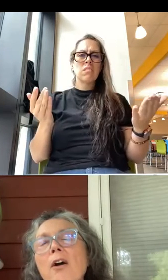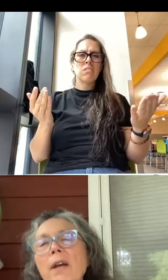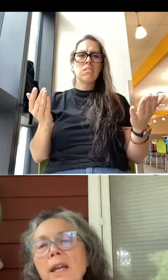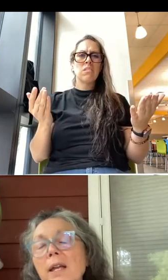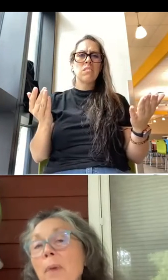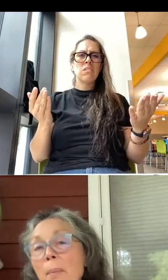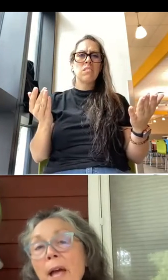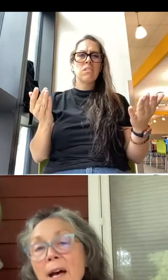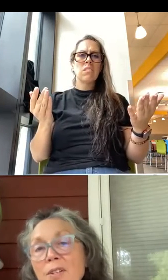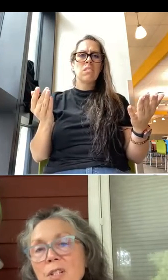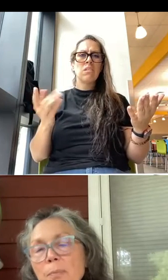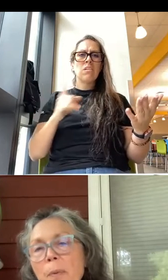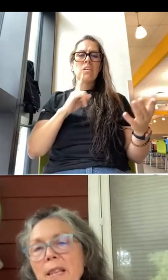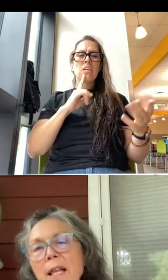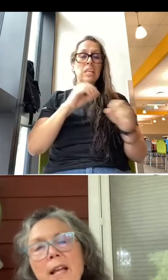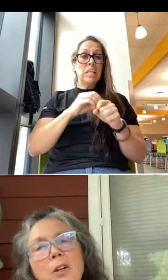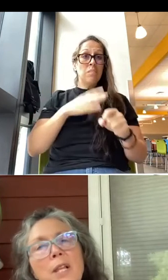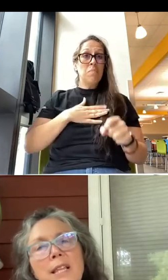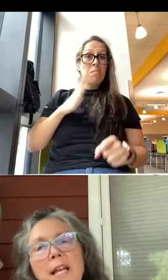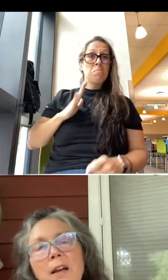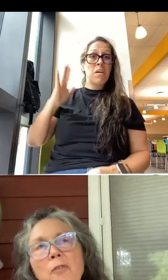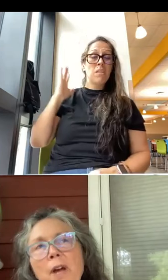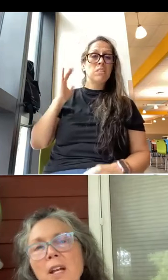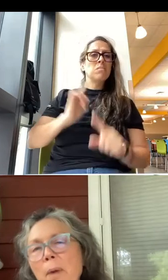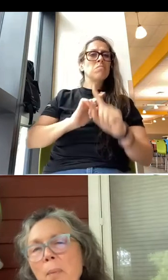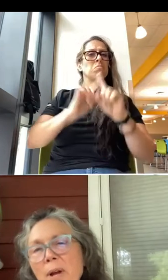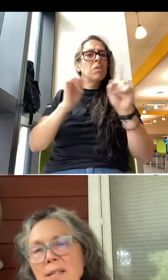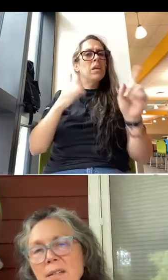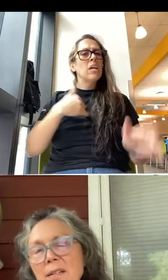are in my past, but I know that they affect my present.